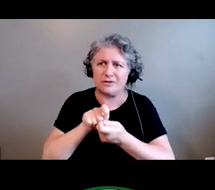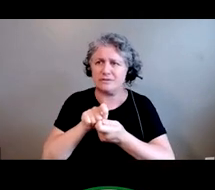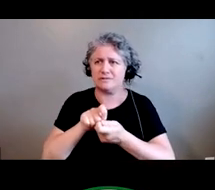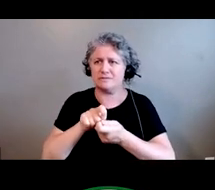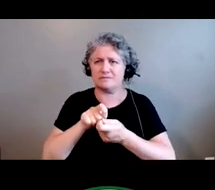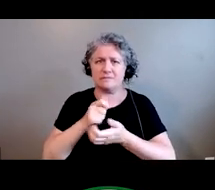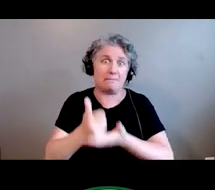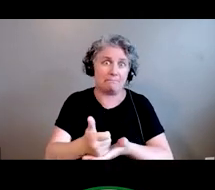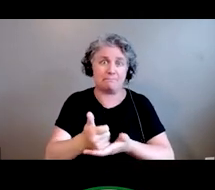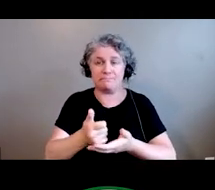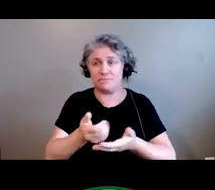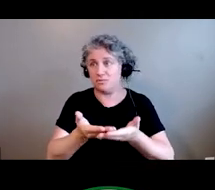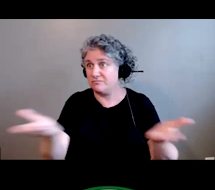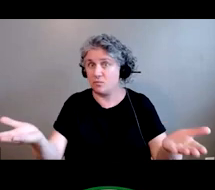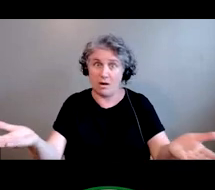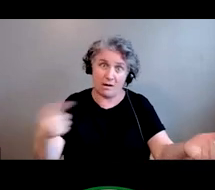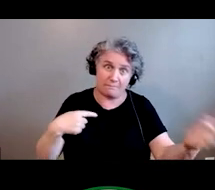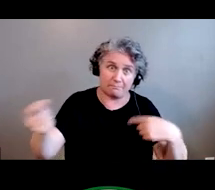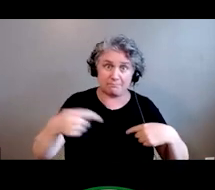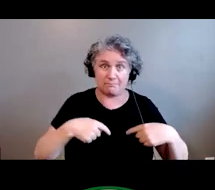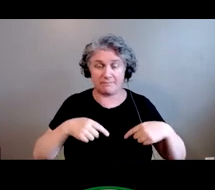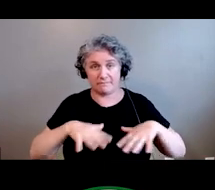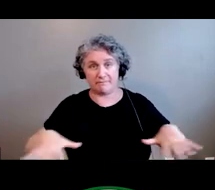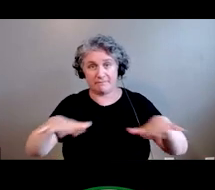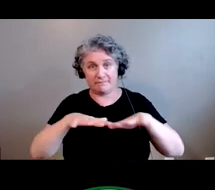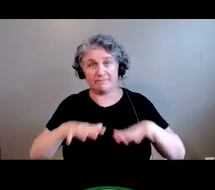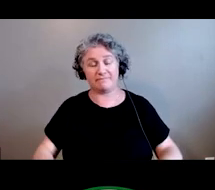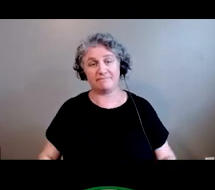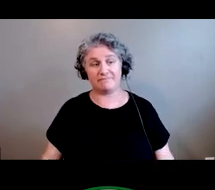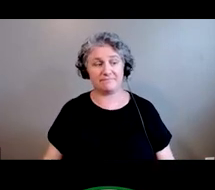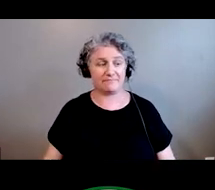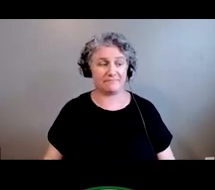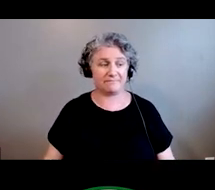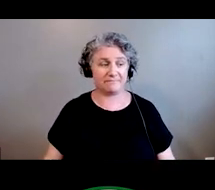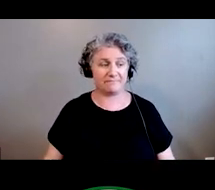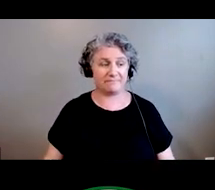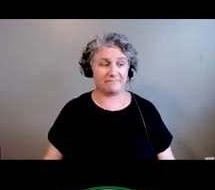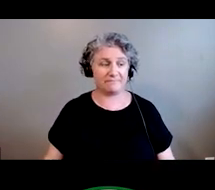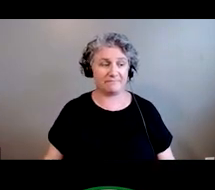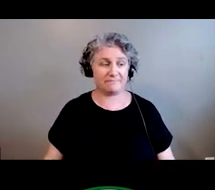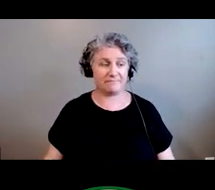I can. Jump in. From a trail perspective, which is the one I can speak to the most.